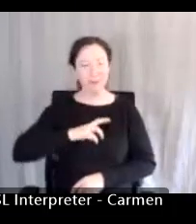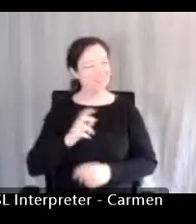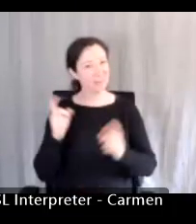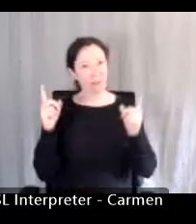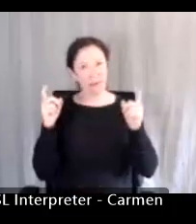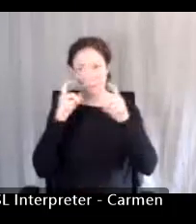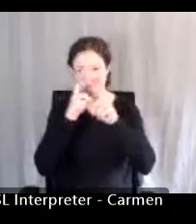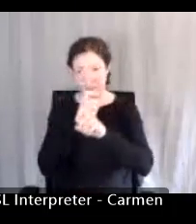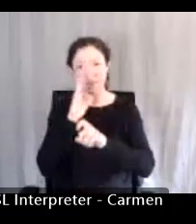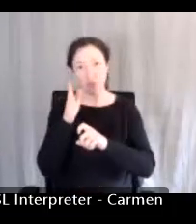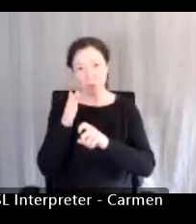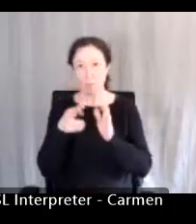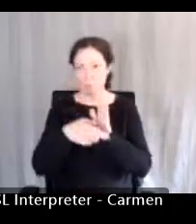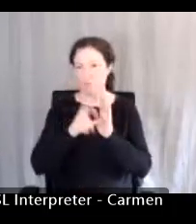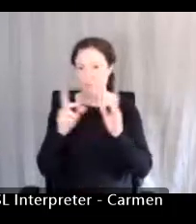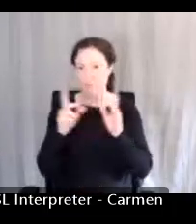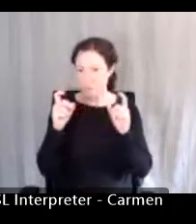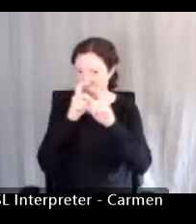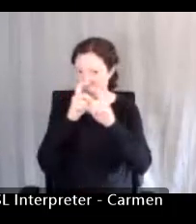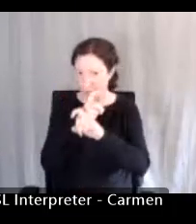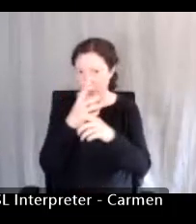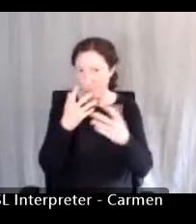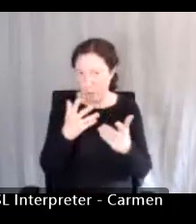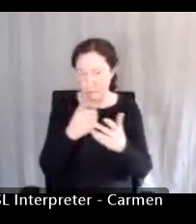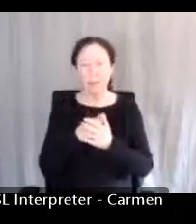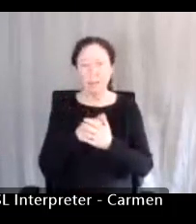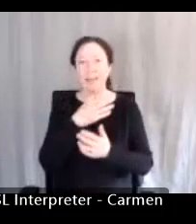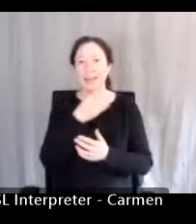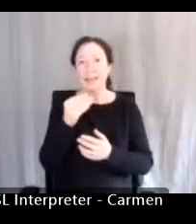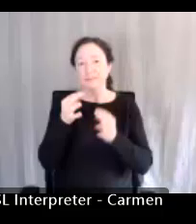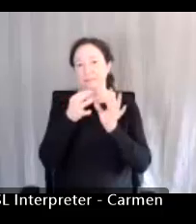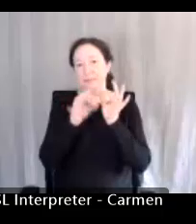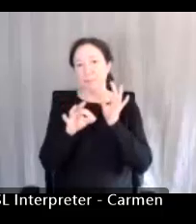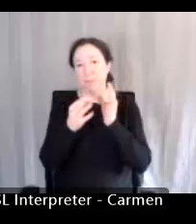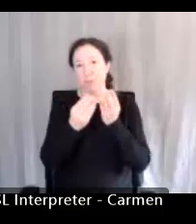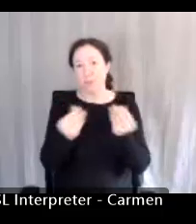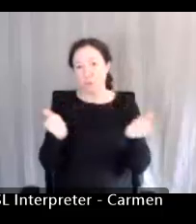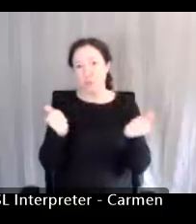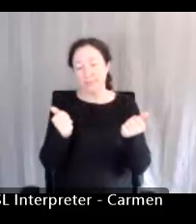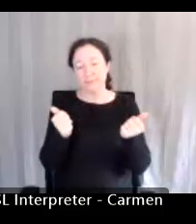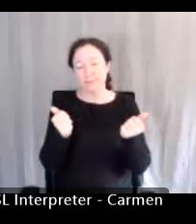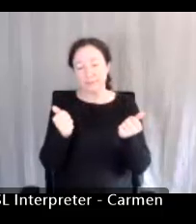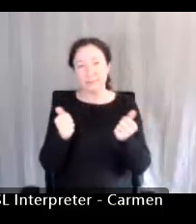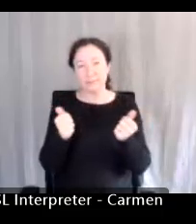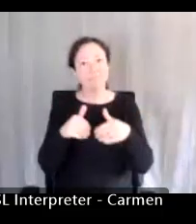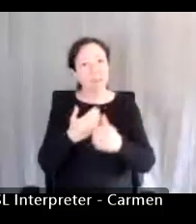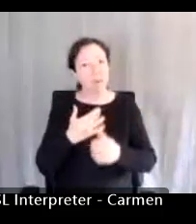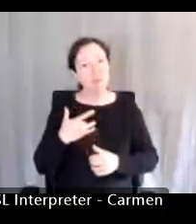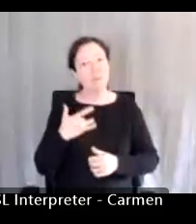and then we'll just narrow it down to the simple solutions so that you can feel like you have,